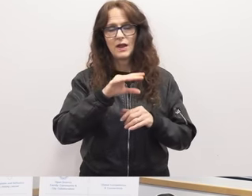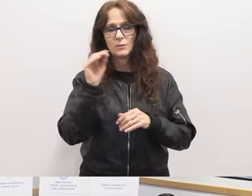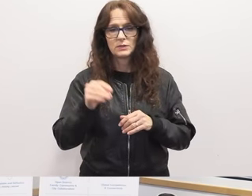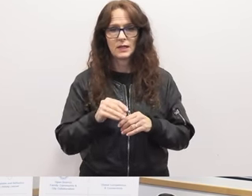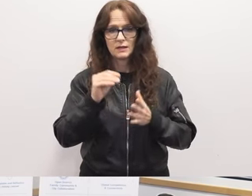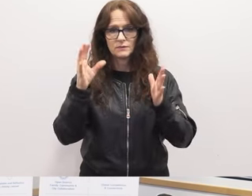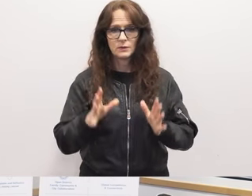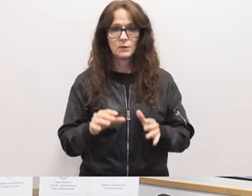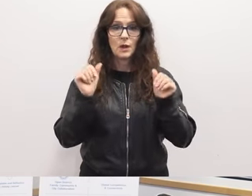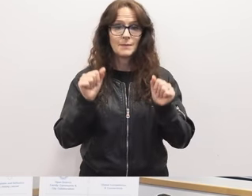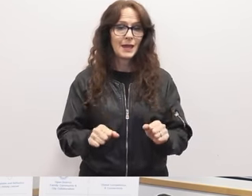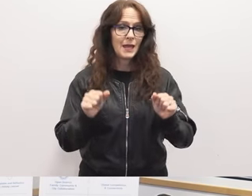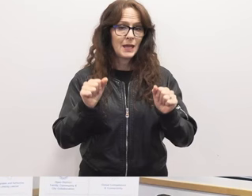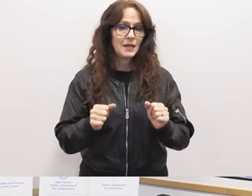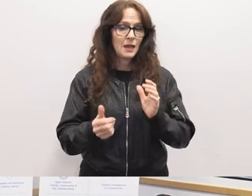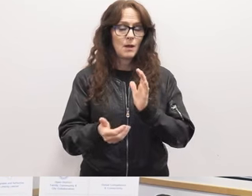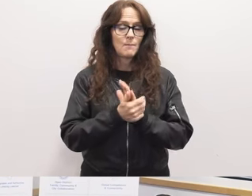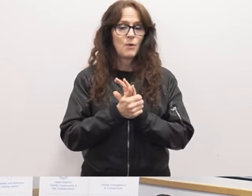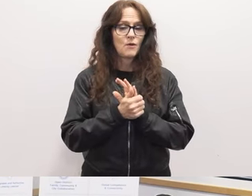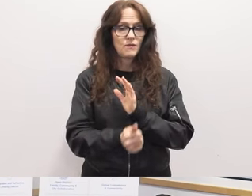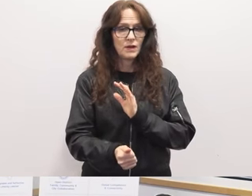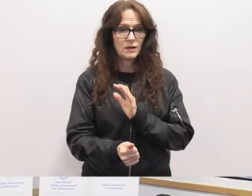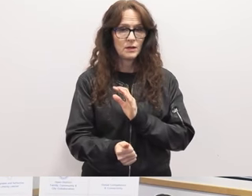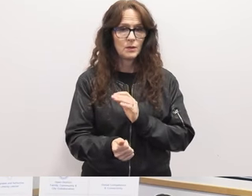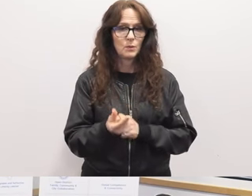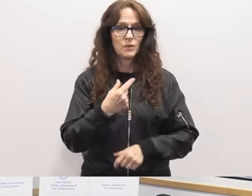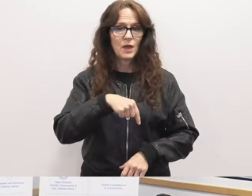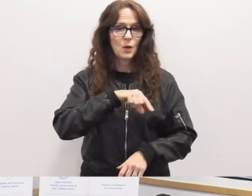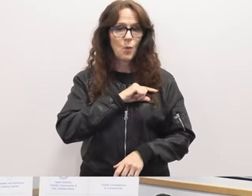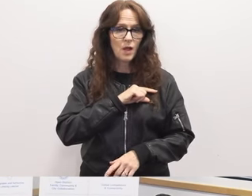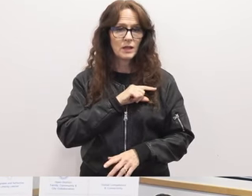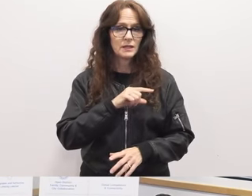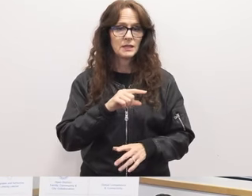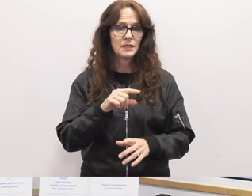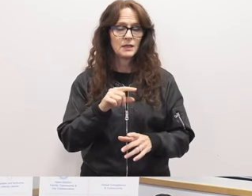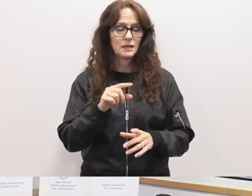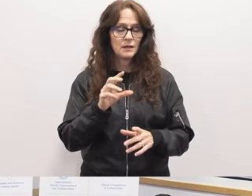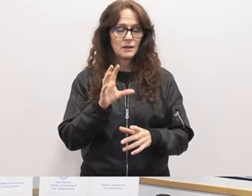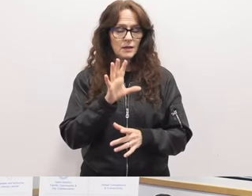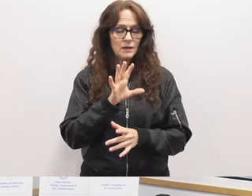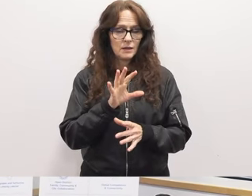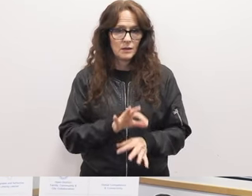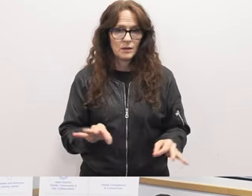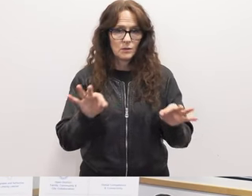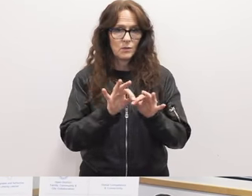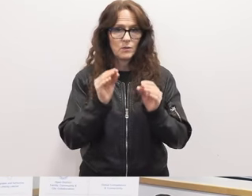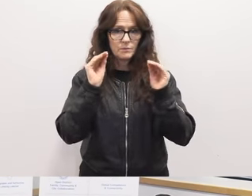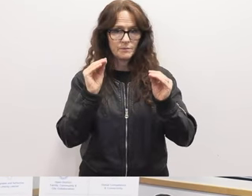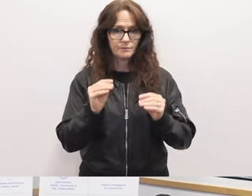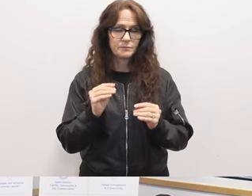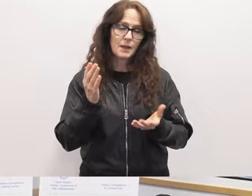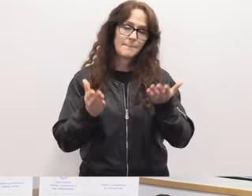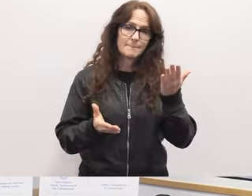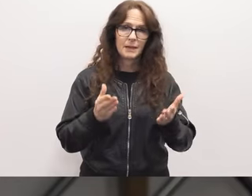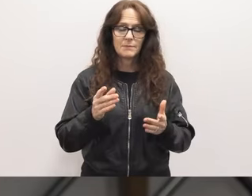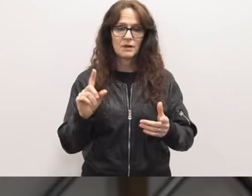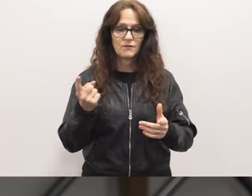to be able to be proficient with that quality core instruction. We know that there are some students who may not in that first round, if you will,